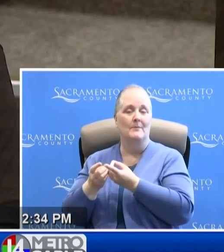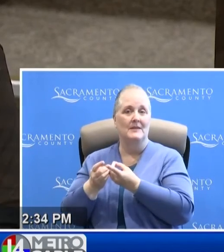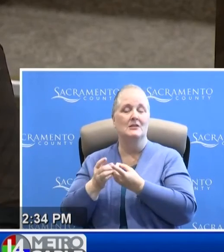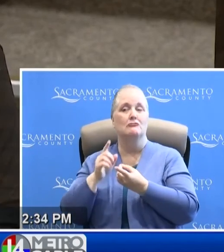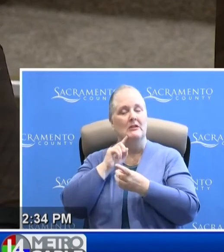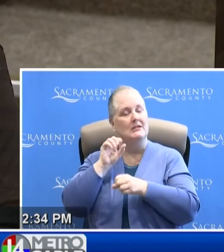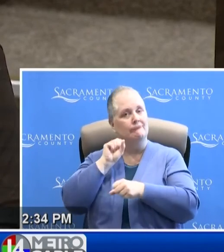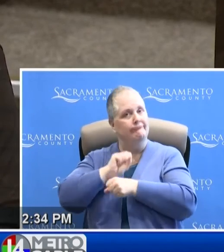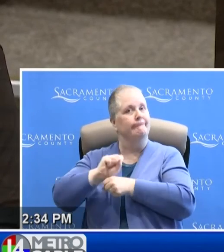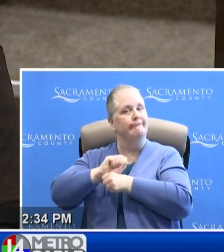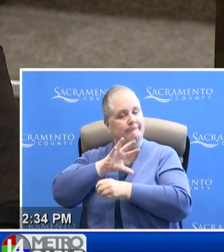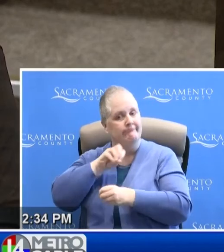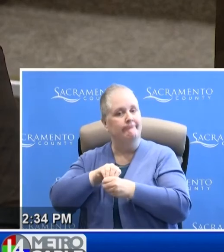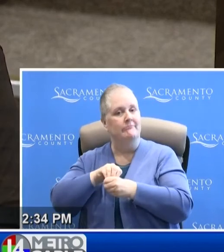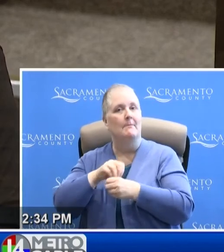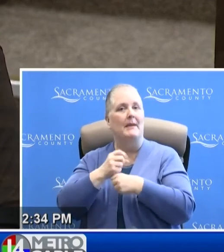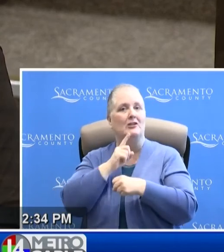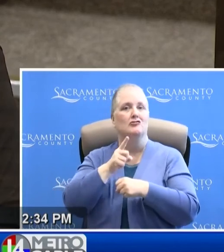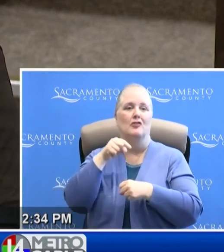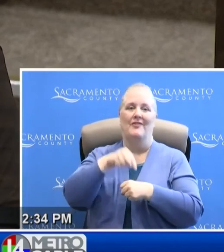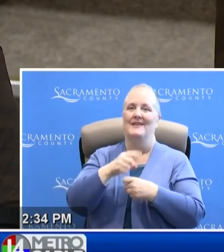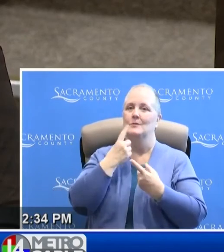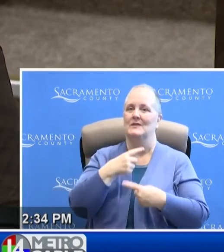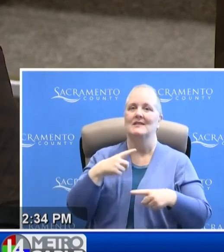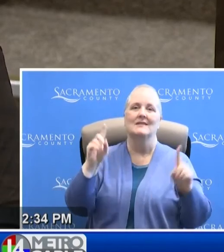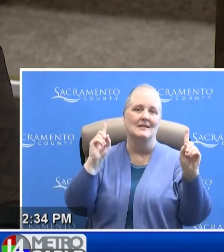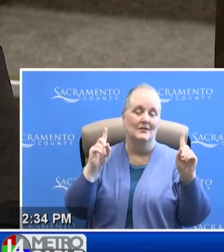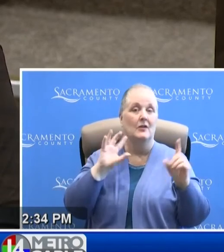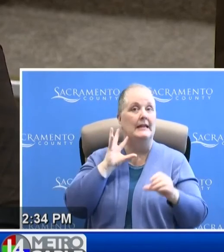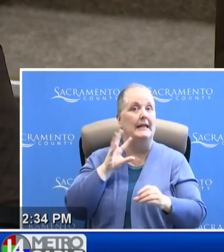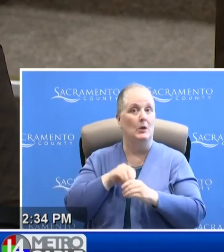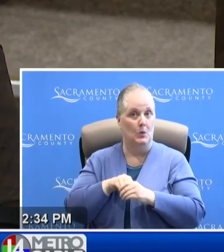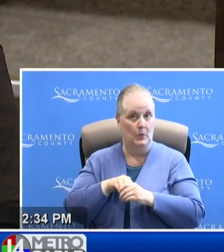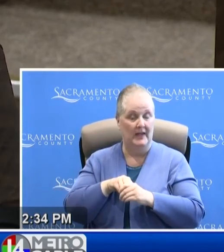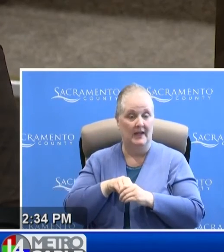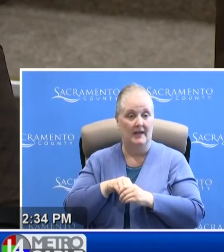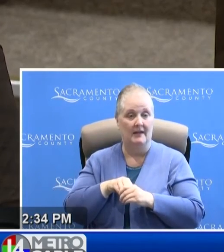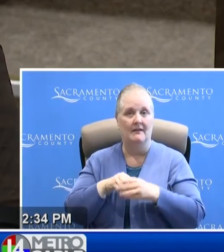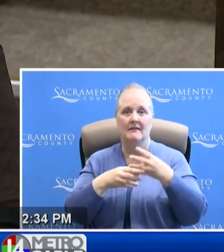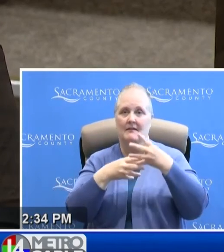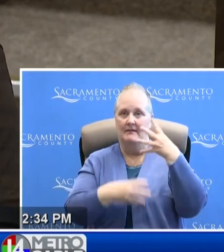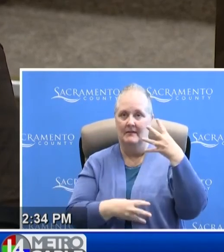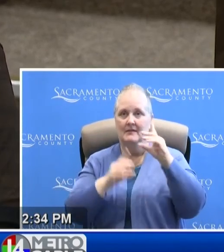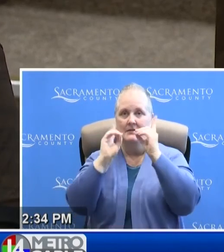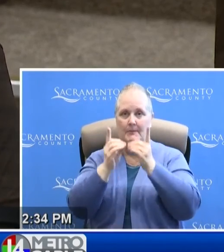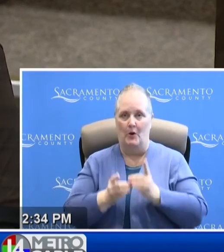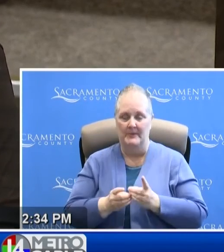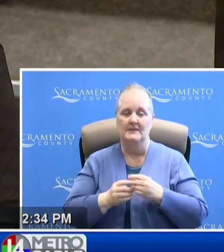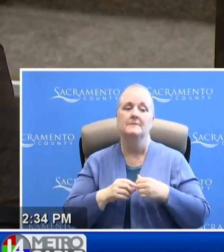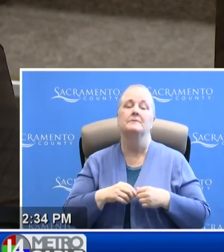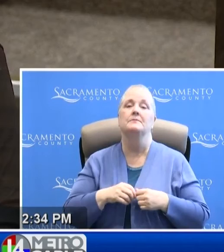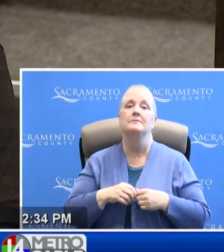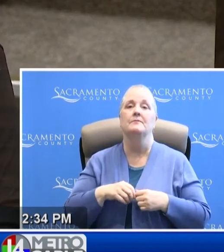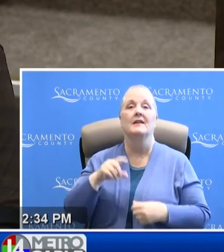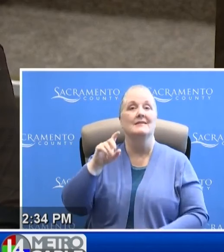in the success of the 2021 redistricting, including the following departments Department of Technology